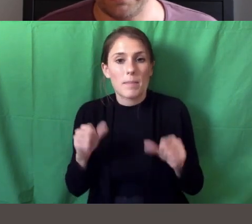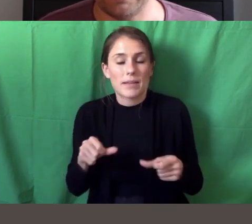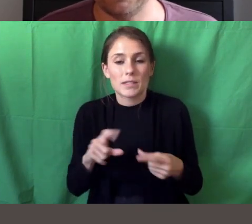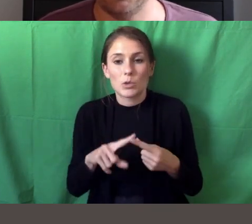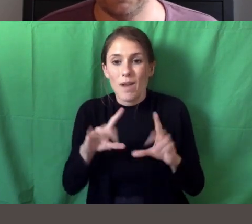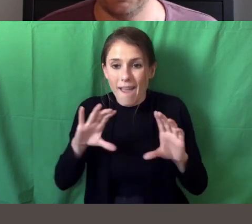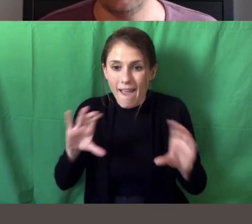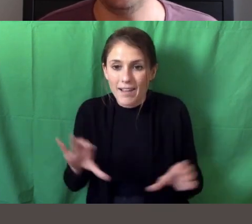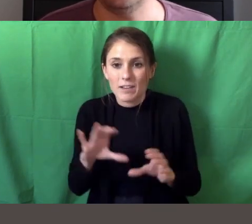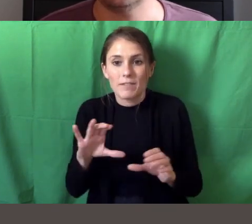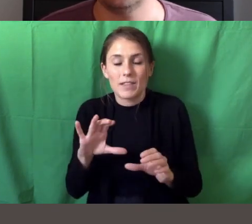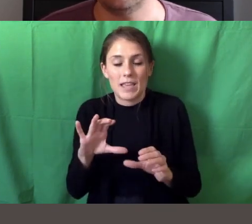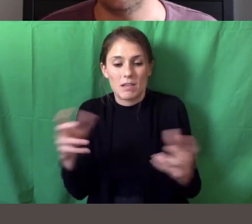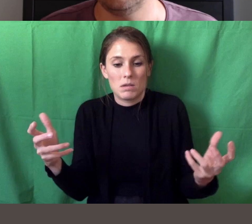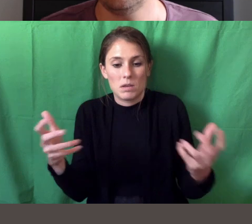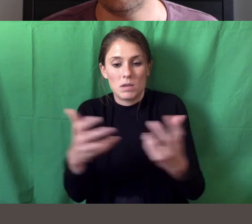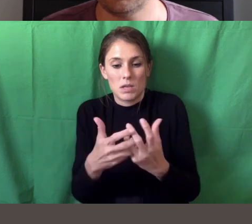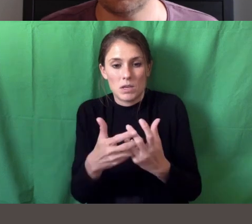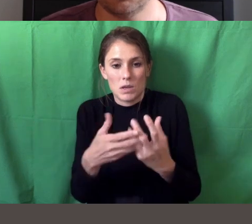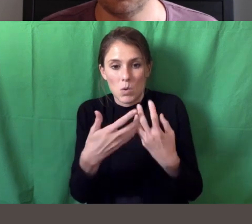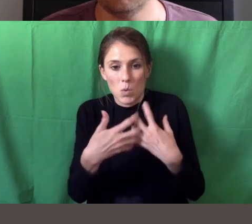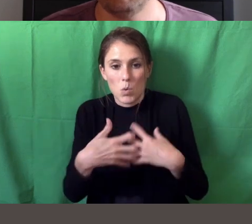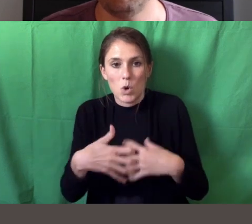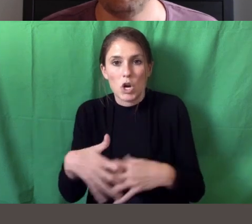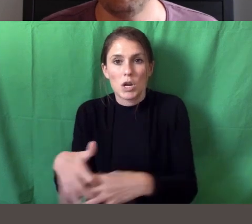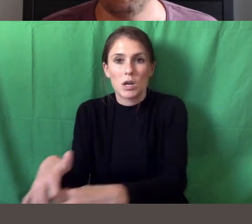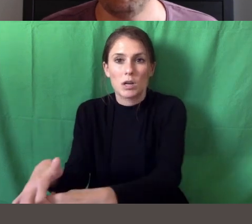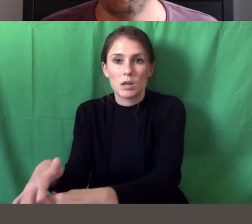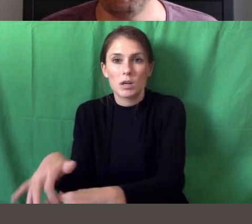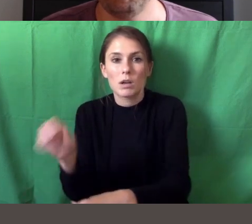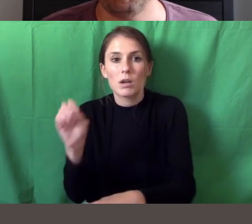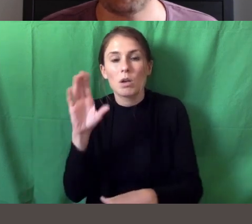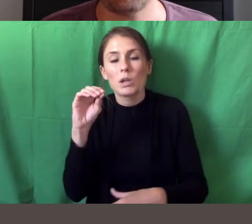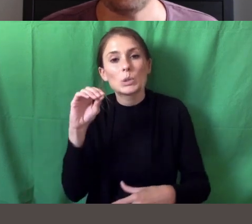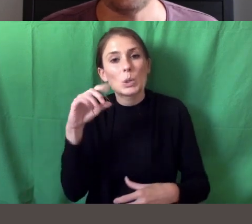But we still did not have the capacity to actively work on it.